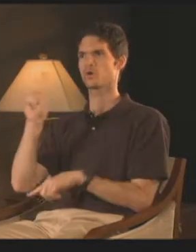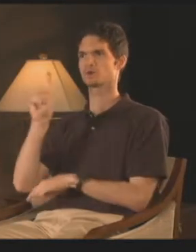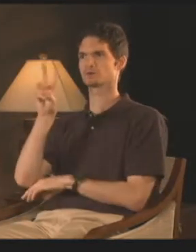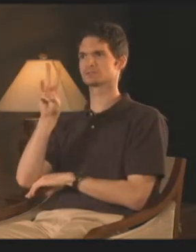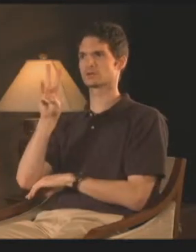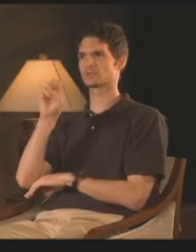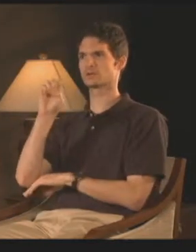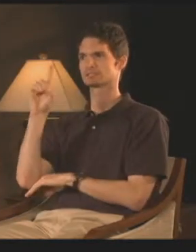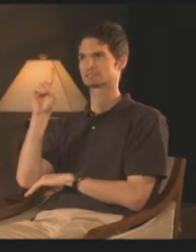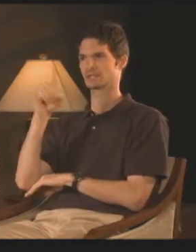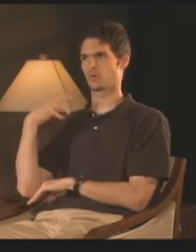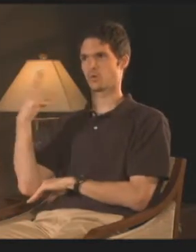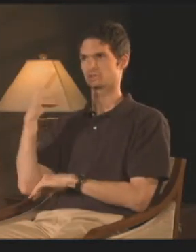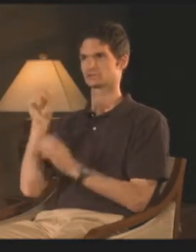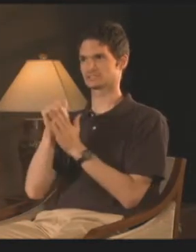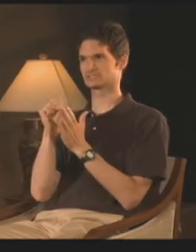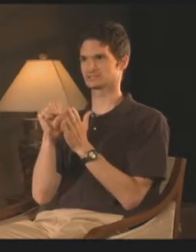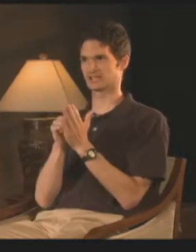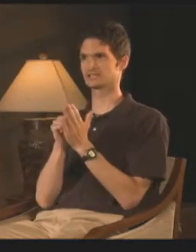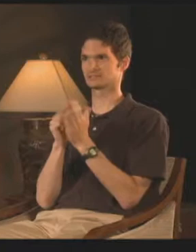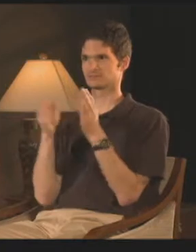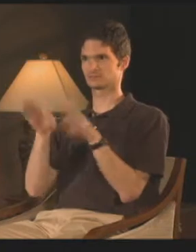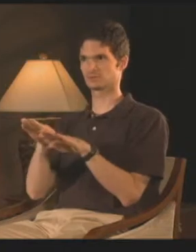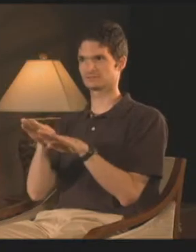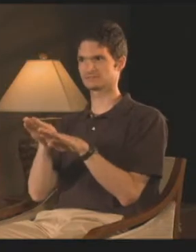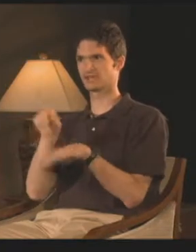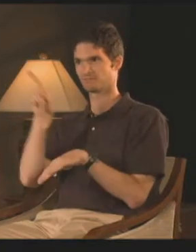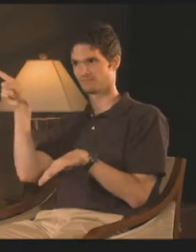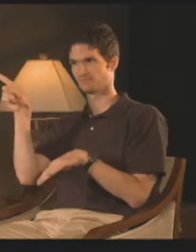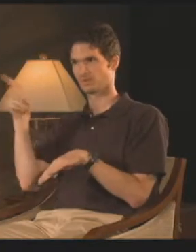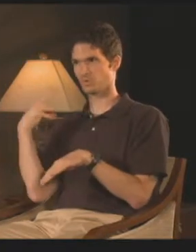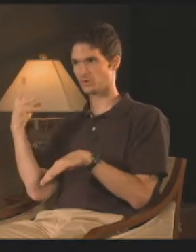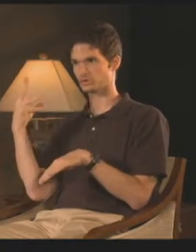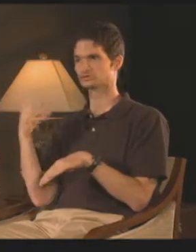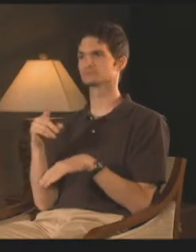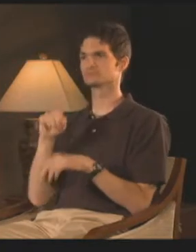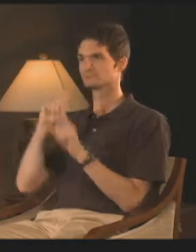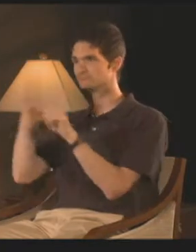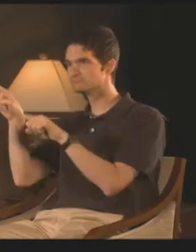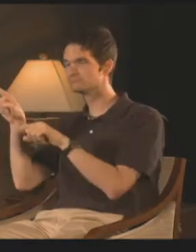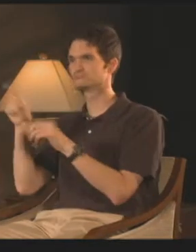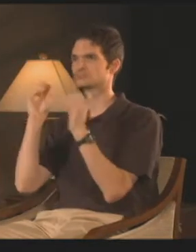I decided to go to Washington state School for the Deaf in Washington state.